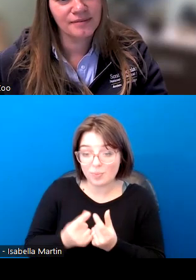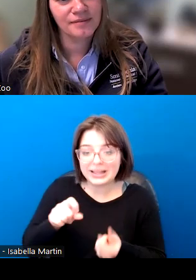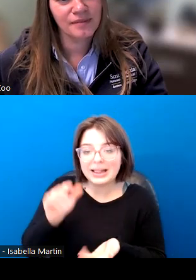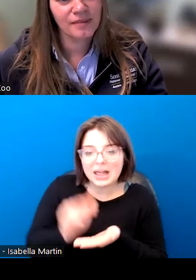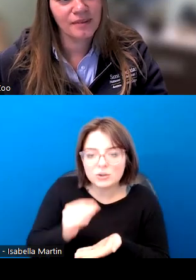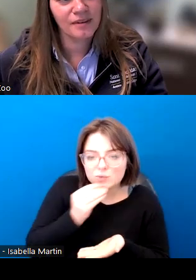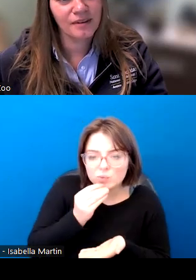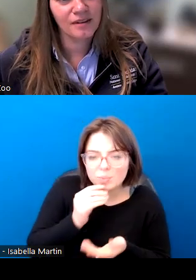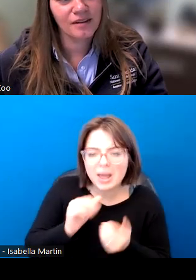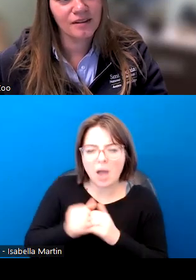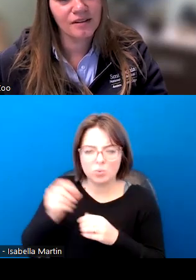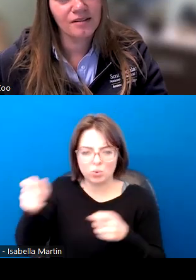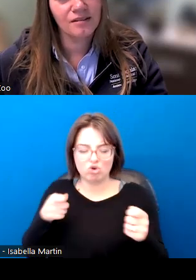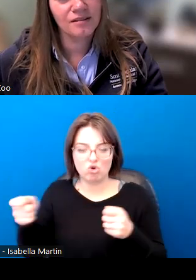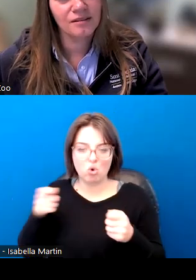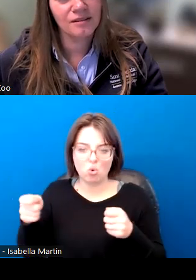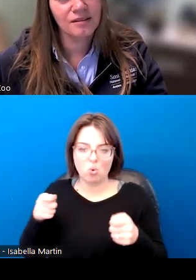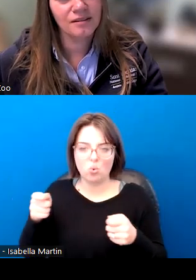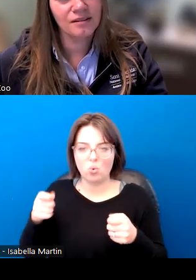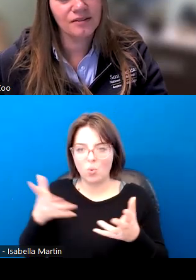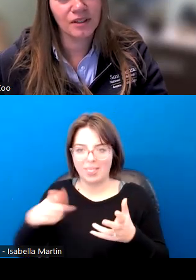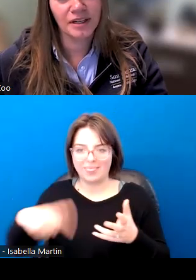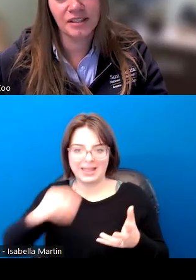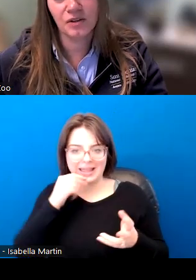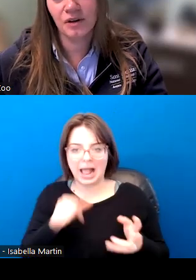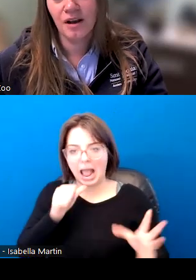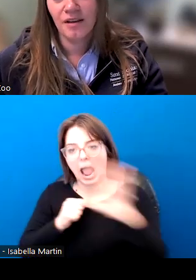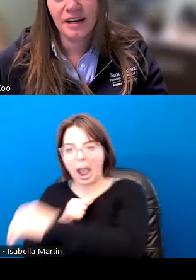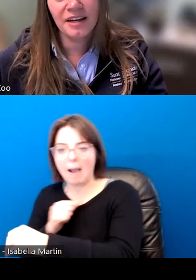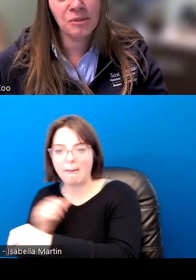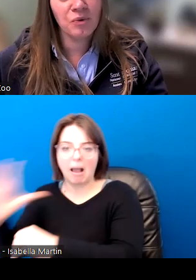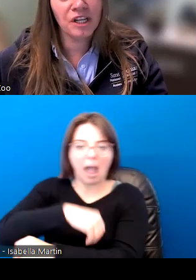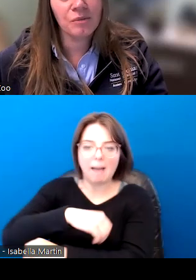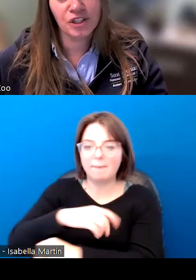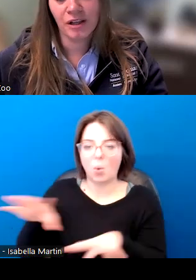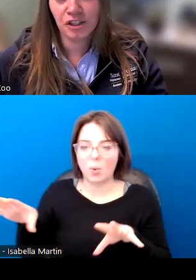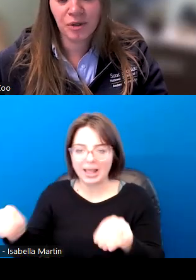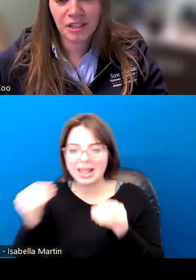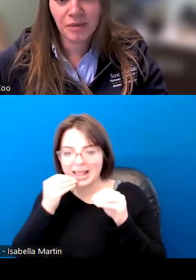of control what they're eating? >>Erin: Right, so that can actually be one of the more challenging parts of